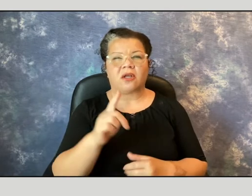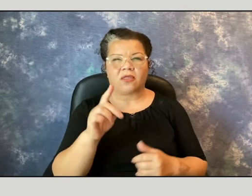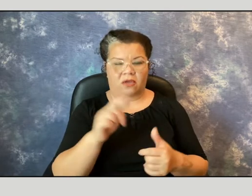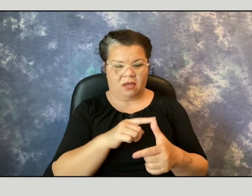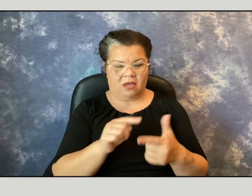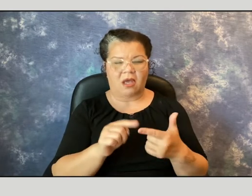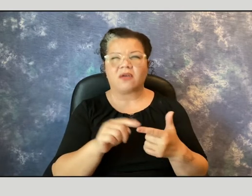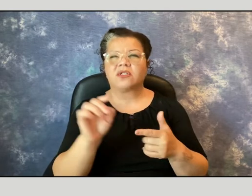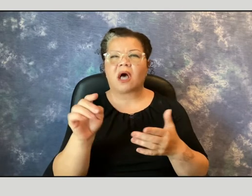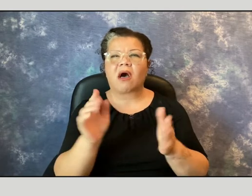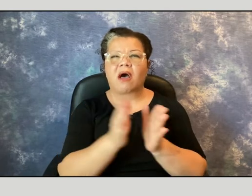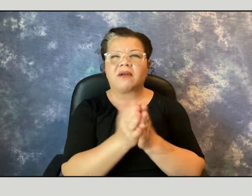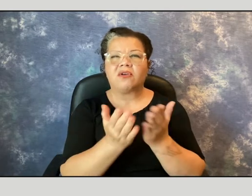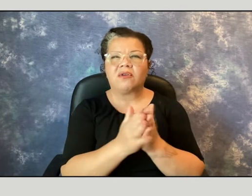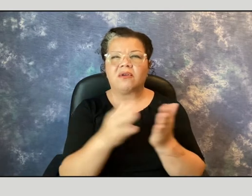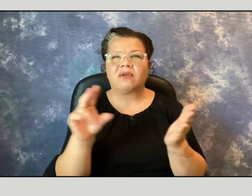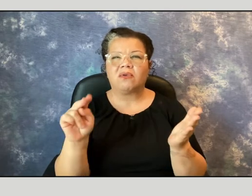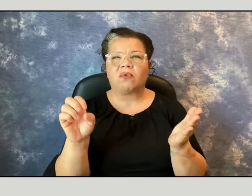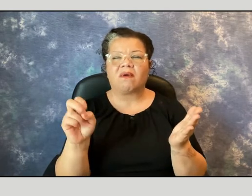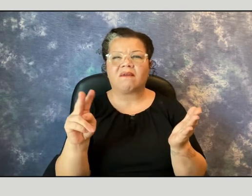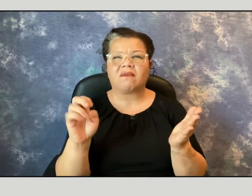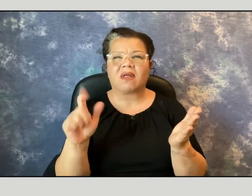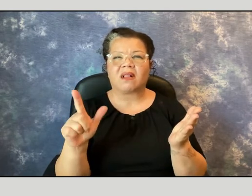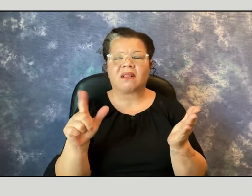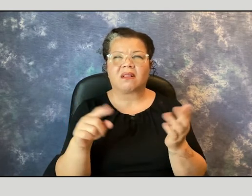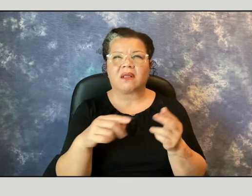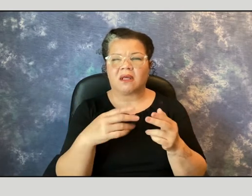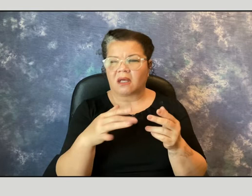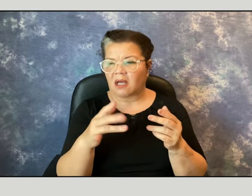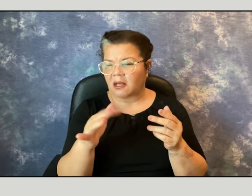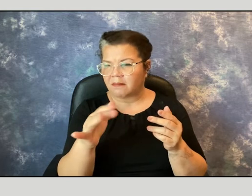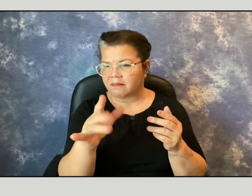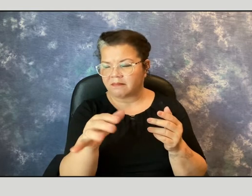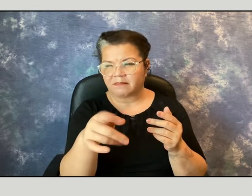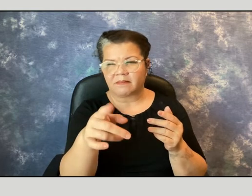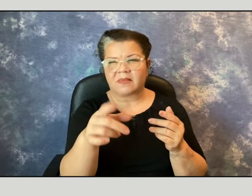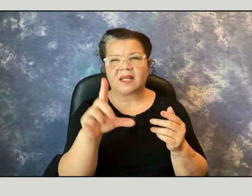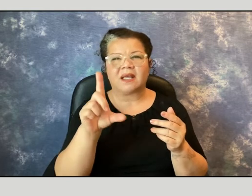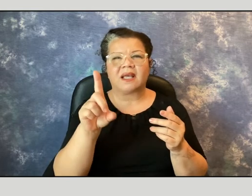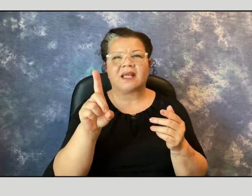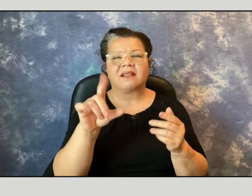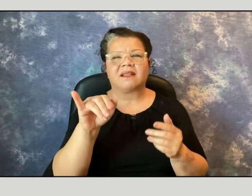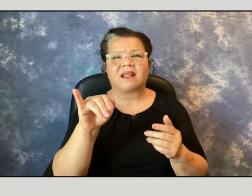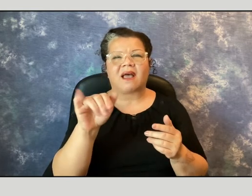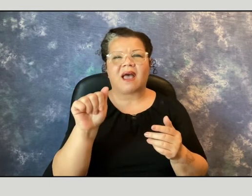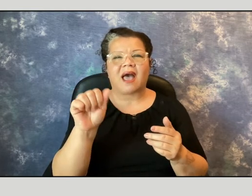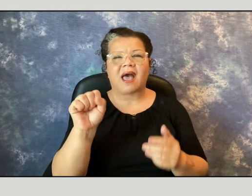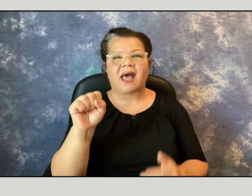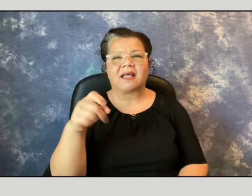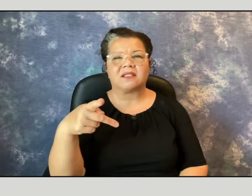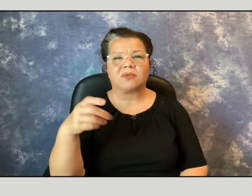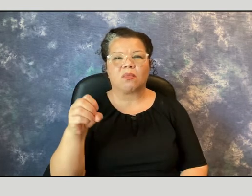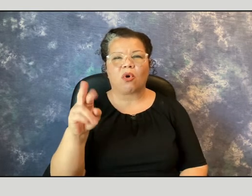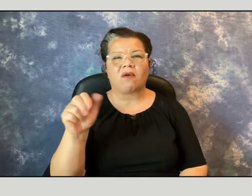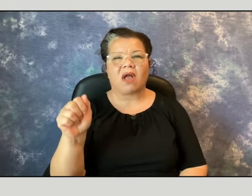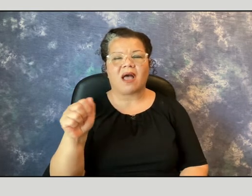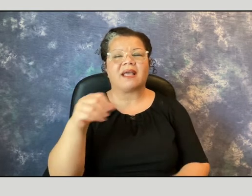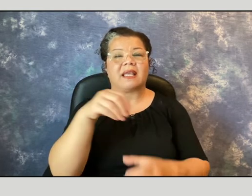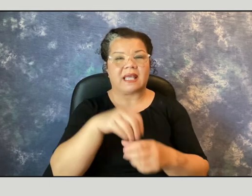You mentioned earlier the diaspora in Hawaii, the Puerto Rican community in Hawaii.